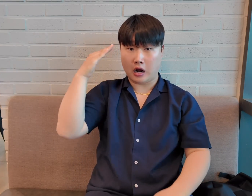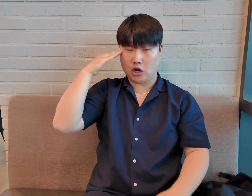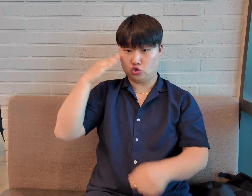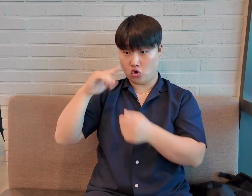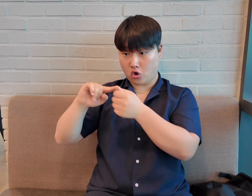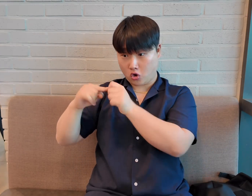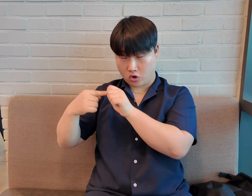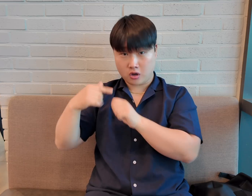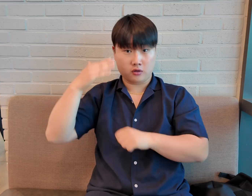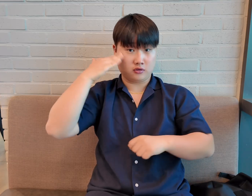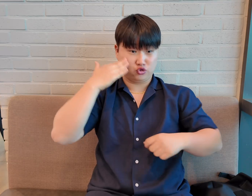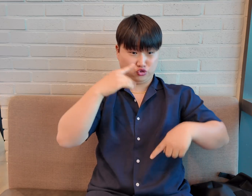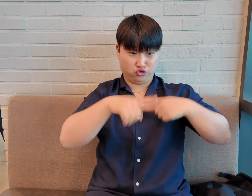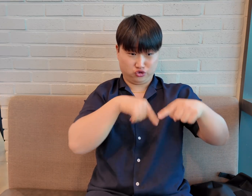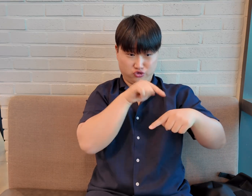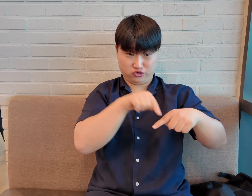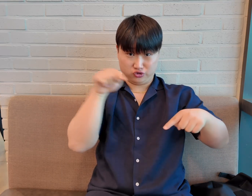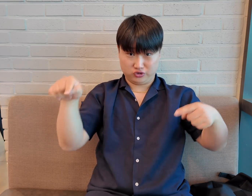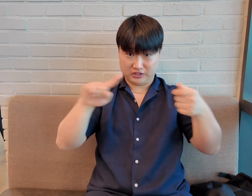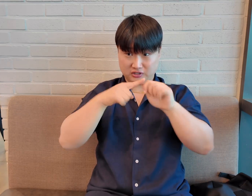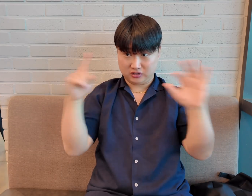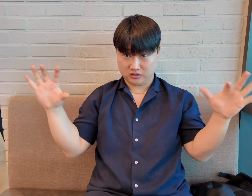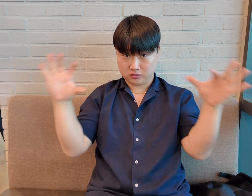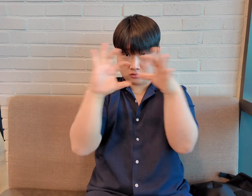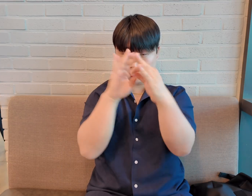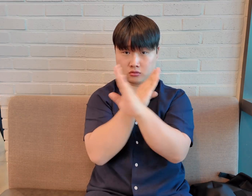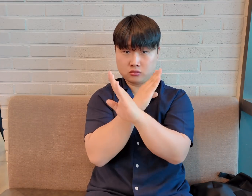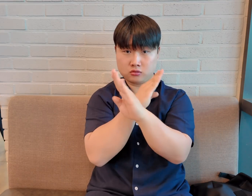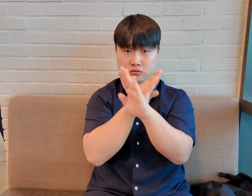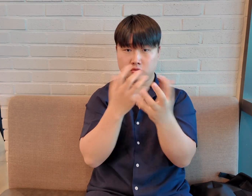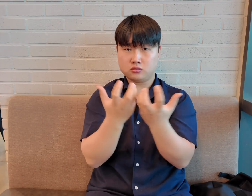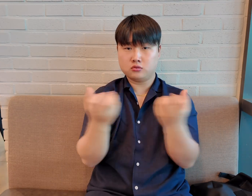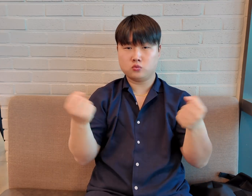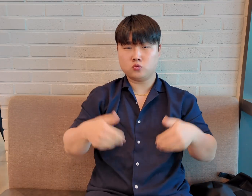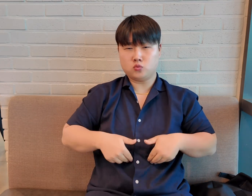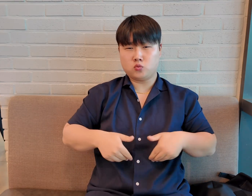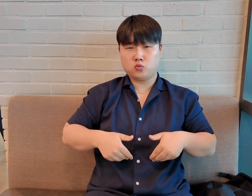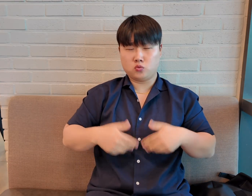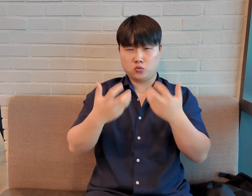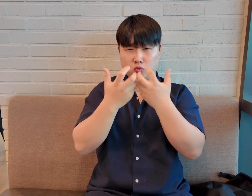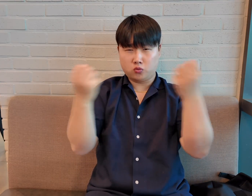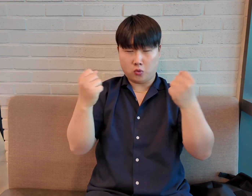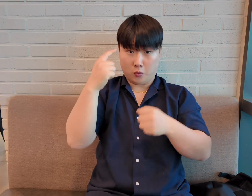Korean and Korean sign language do not correspond. We have to think separately.